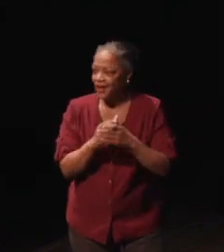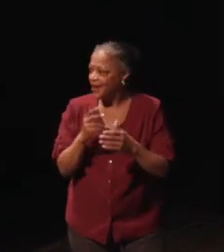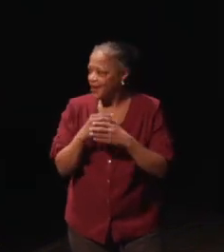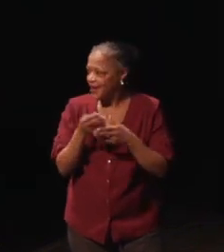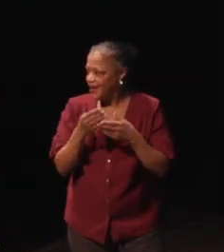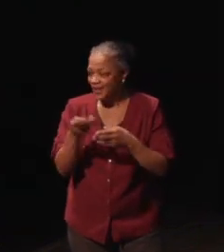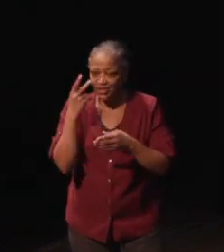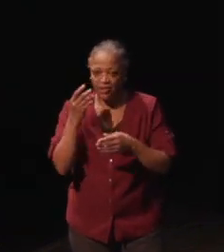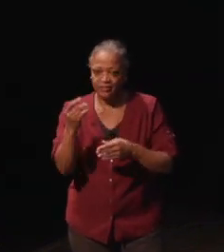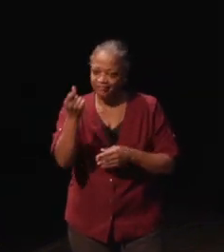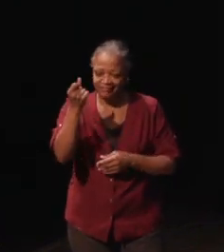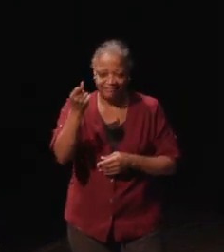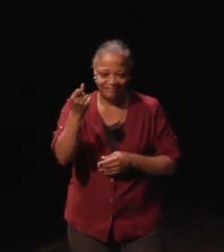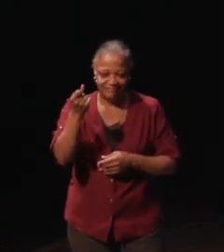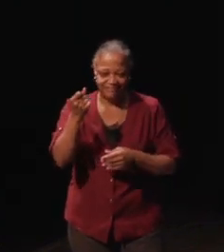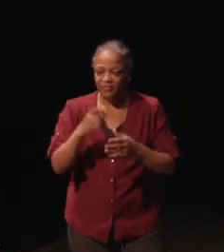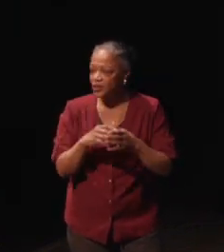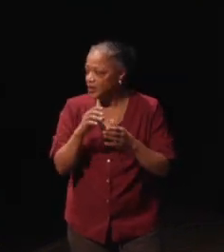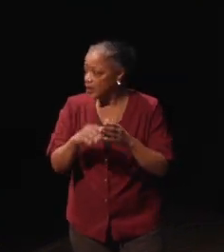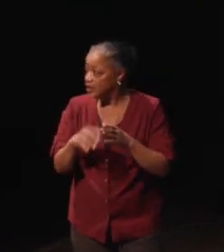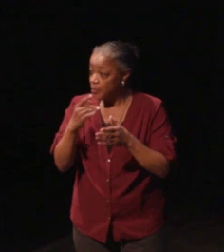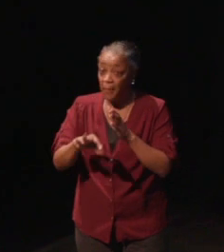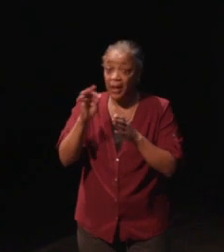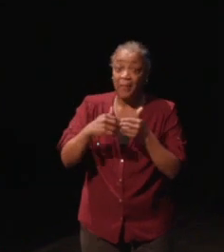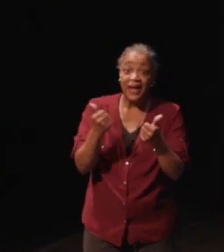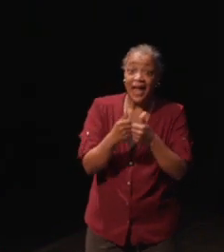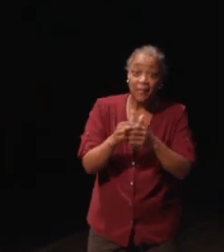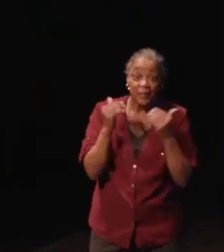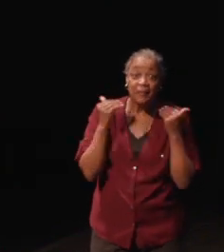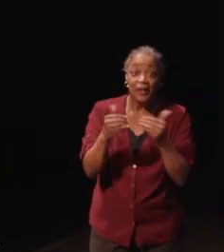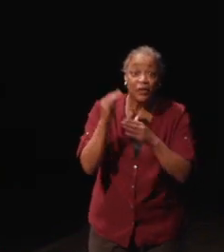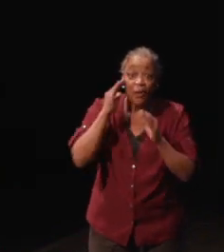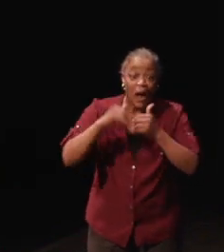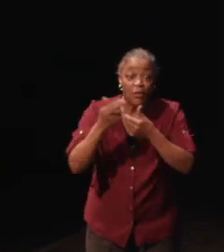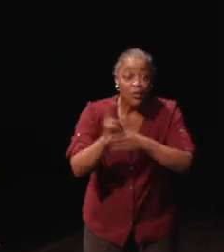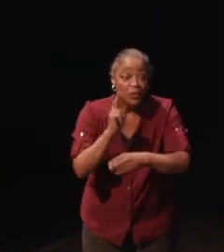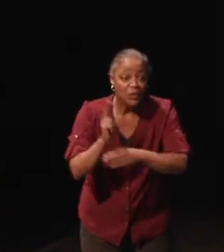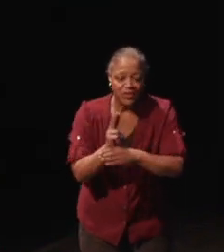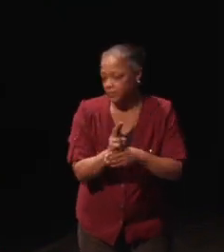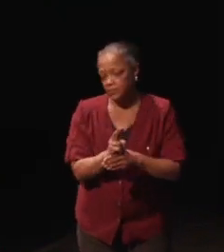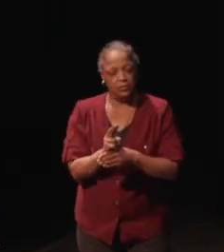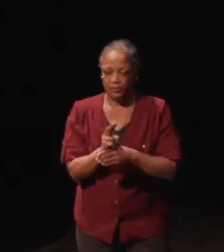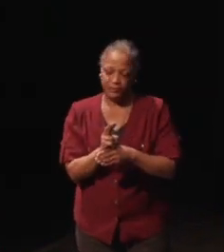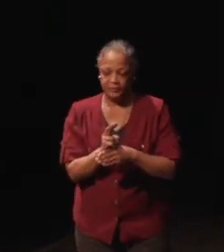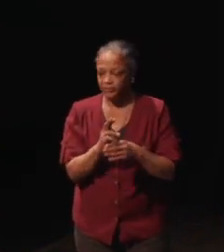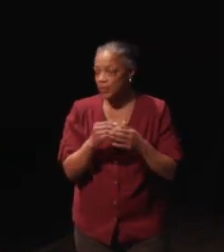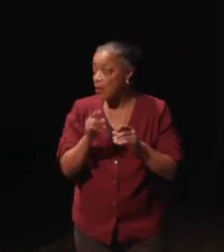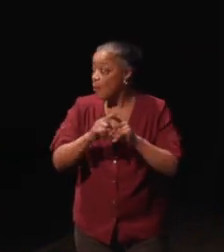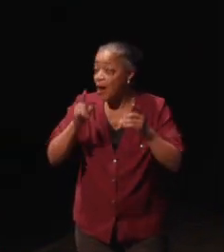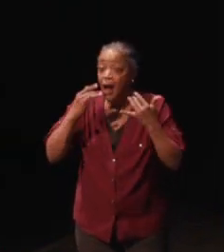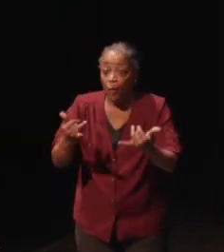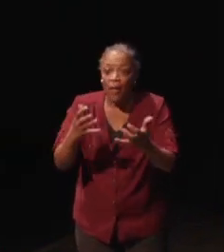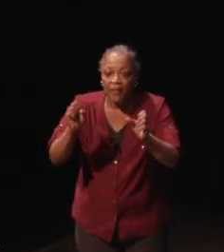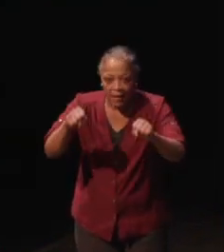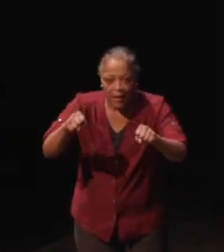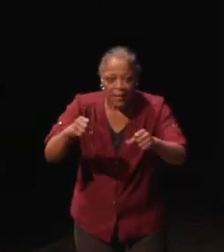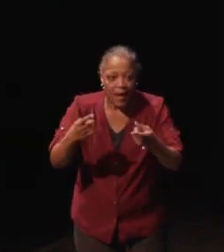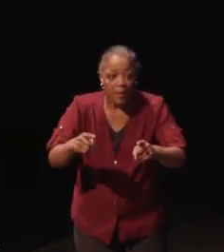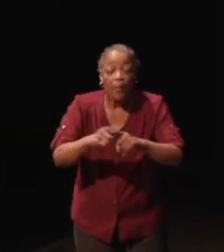well every blind player could just pick up my game and immediately know how to use it and even better they could come back after two weeks and still know how